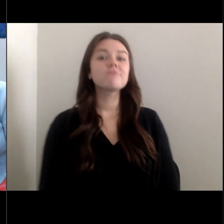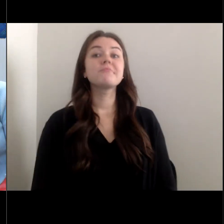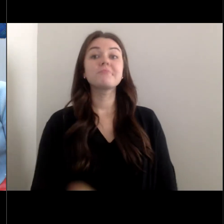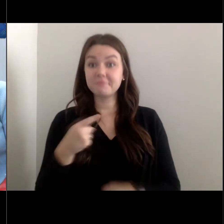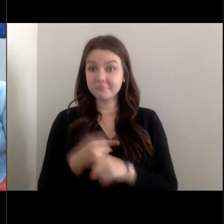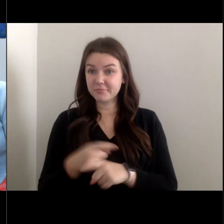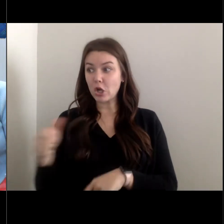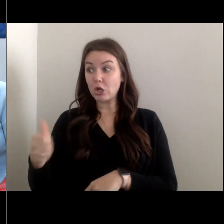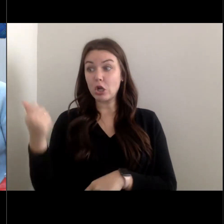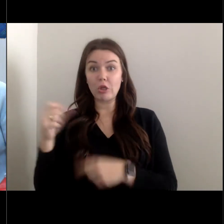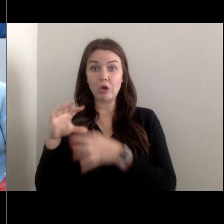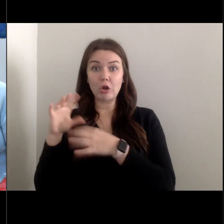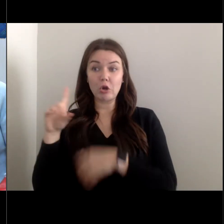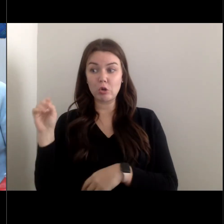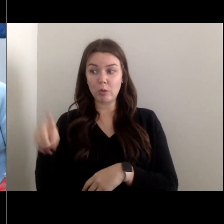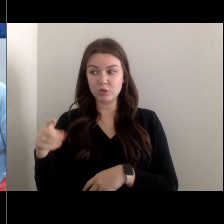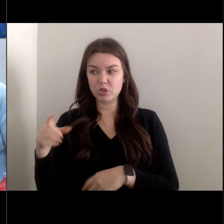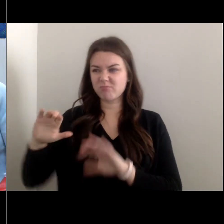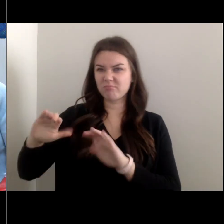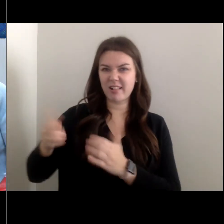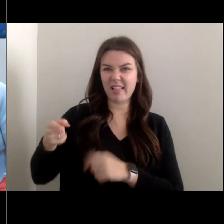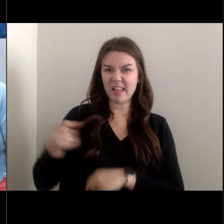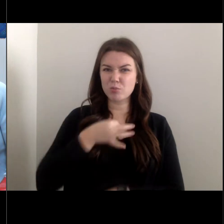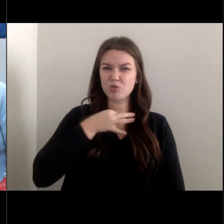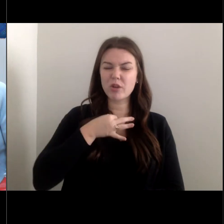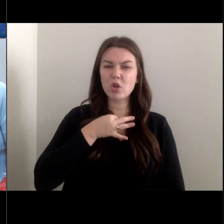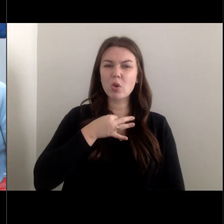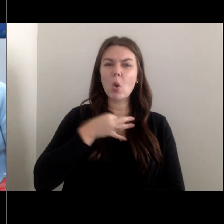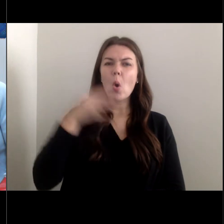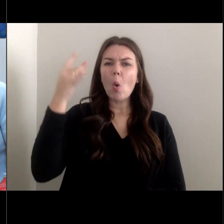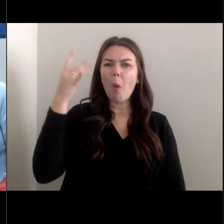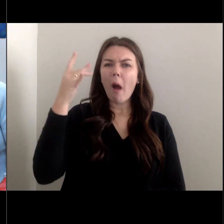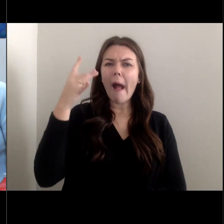her class was wondering why the crabs are smaller in Hawaii than they are in Alaska.